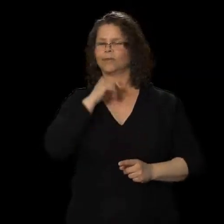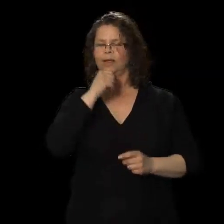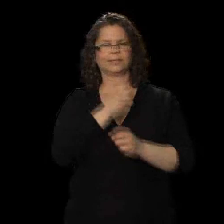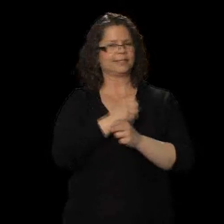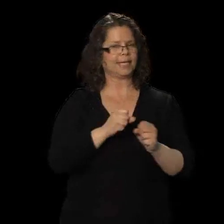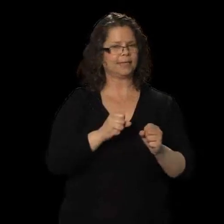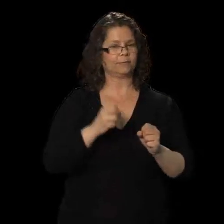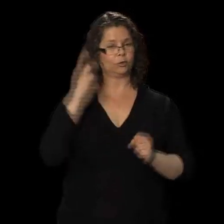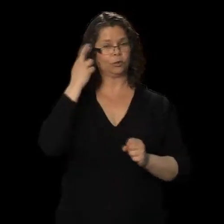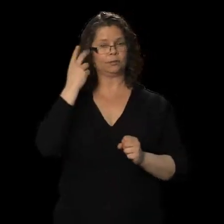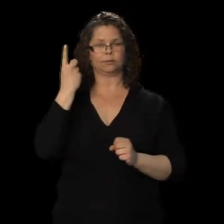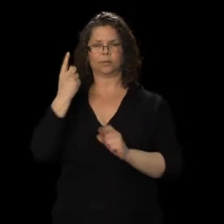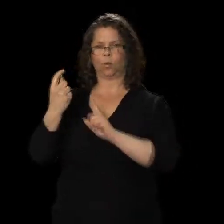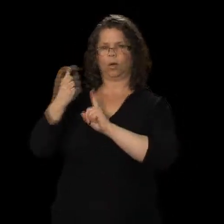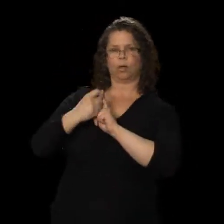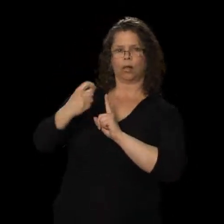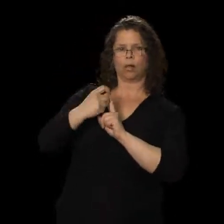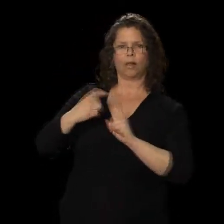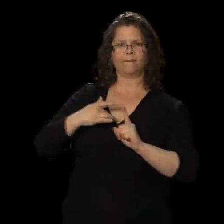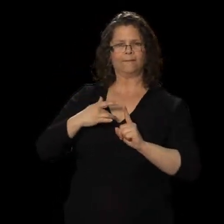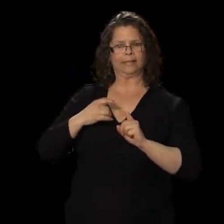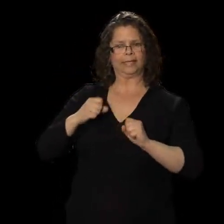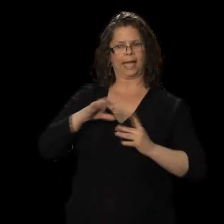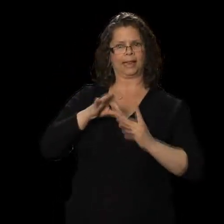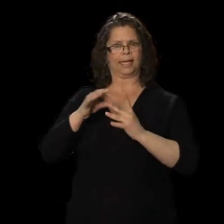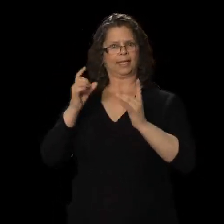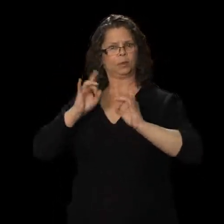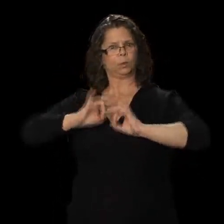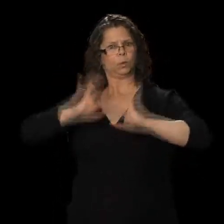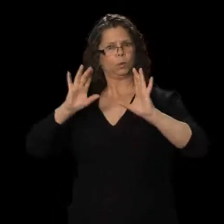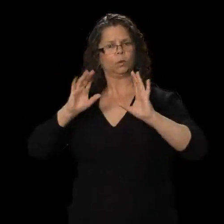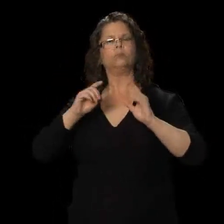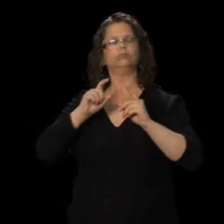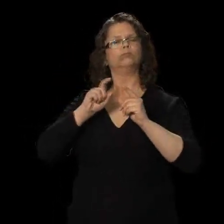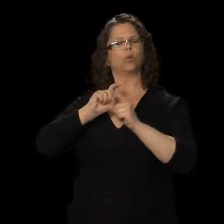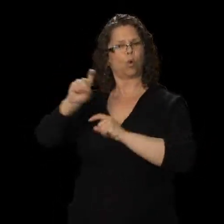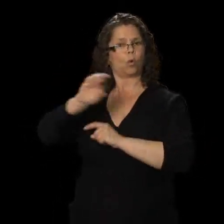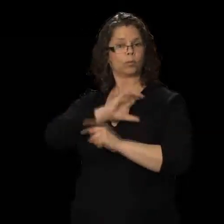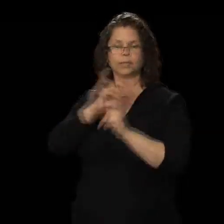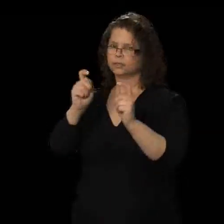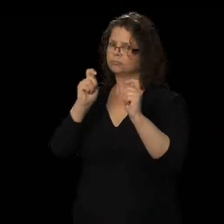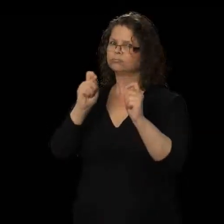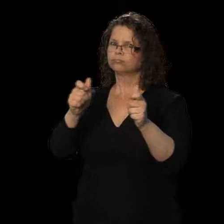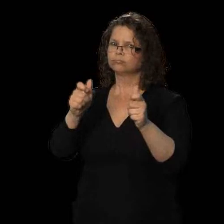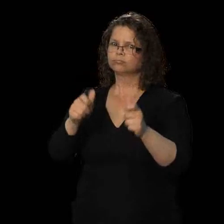danger or leads to violence, call the police.